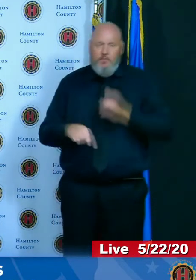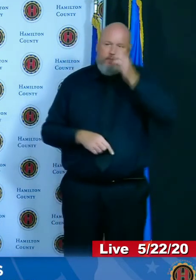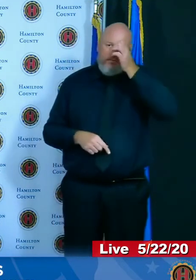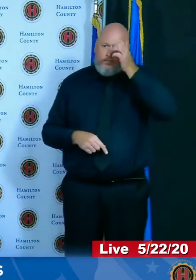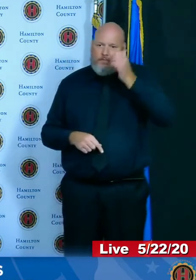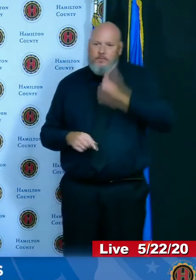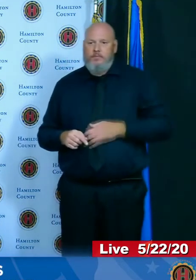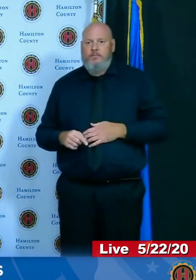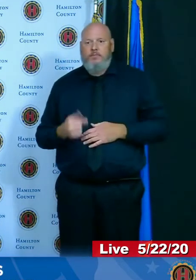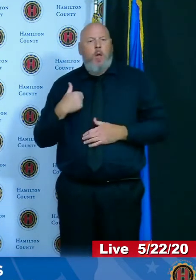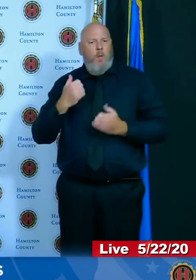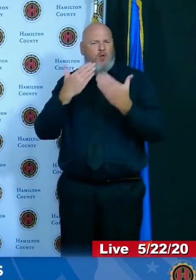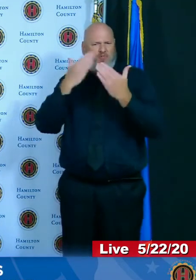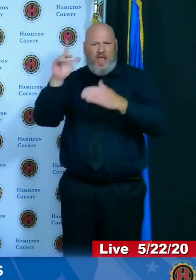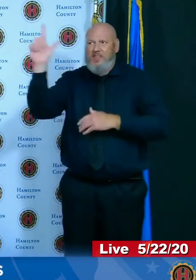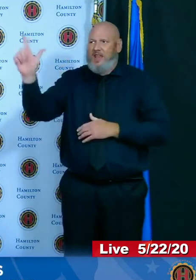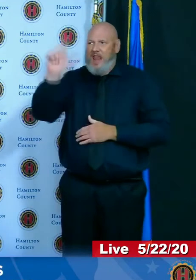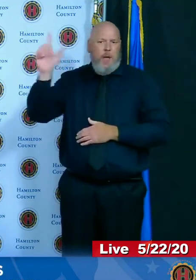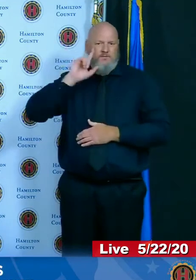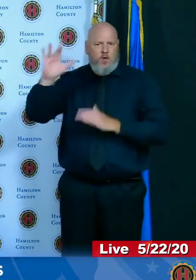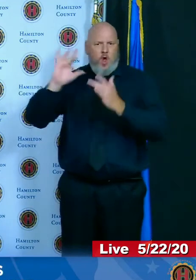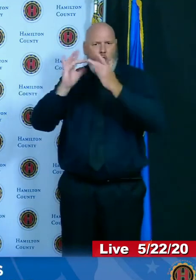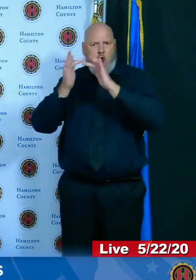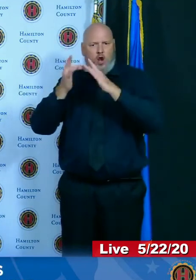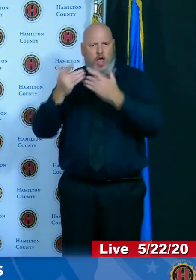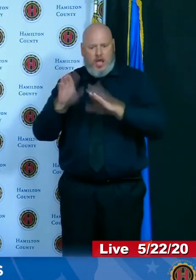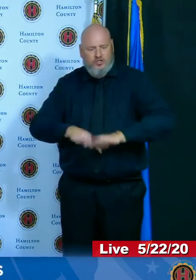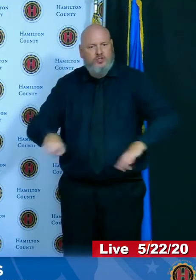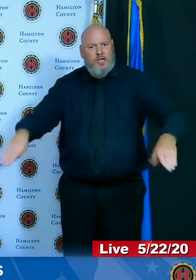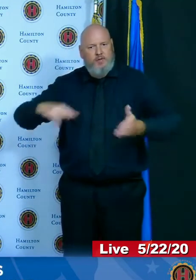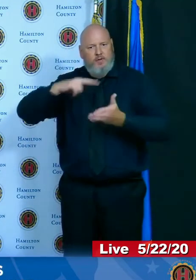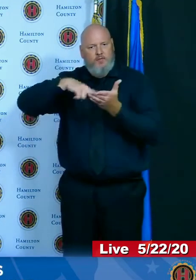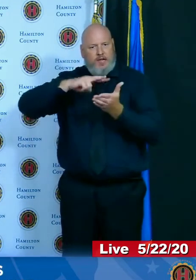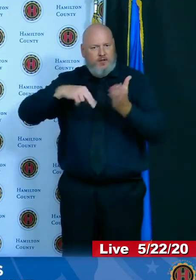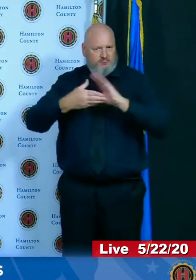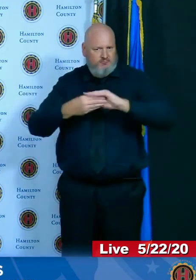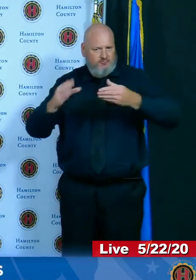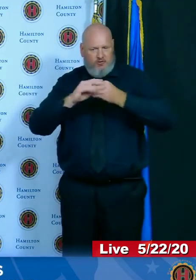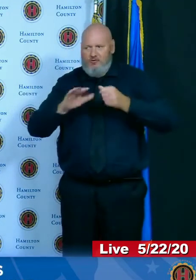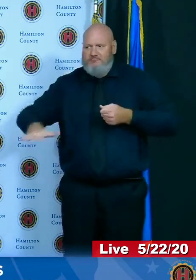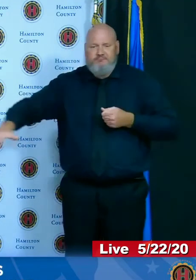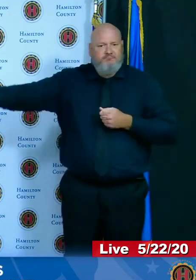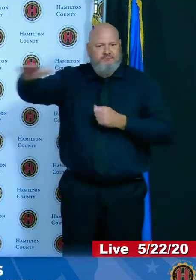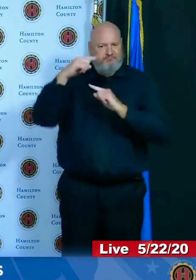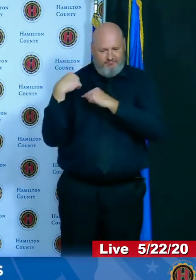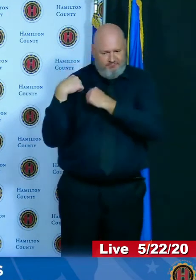and so lastly I wanted to provide an update related to the Small Business